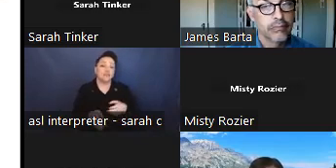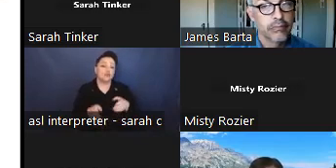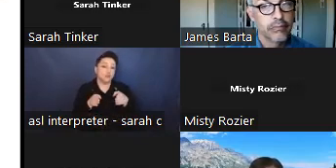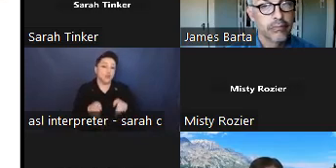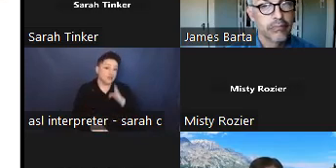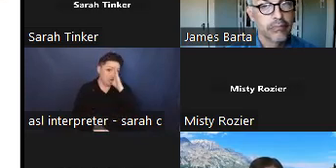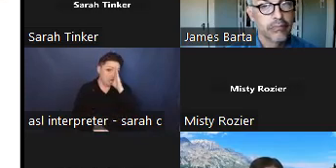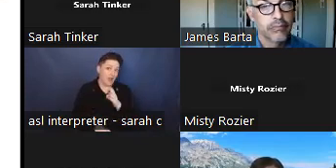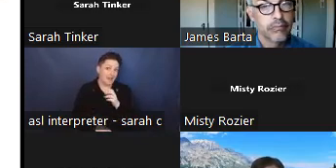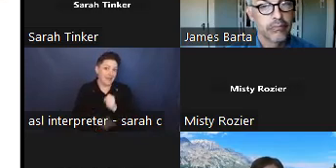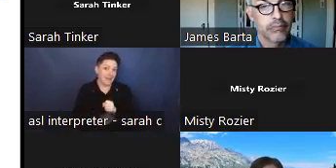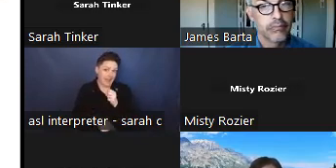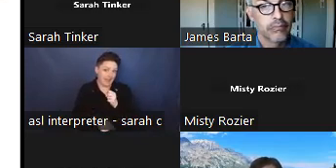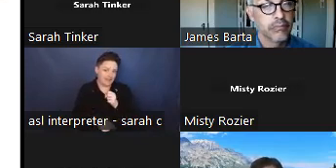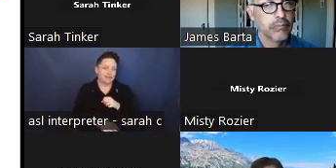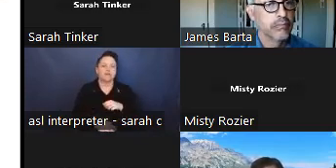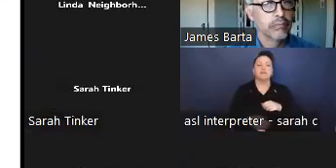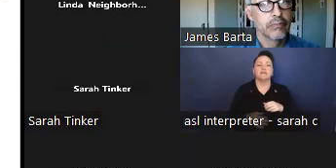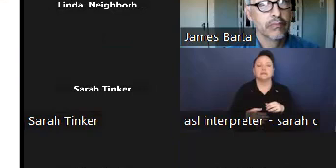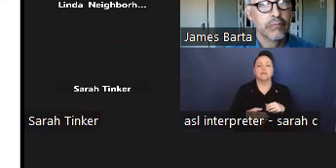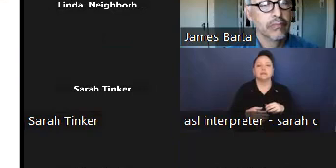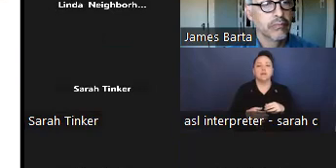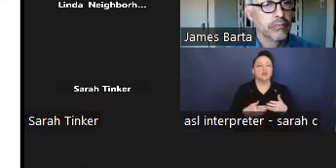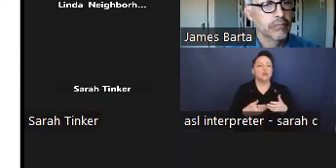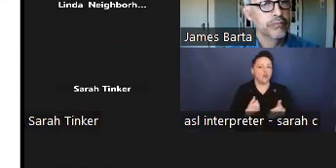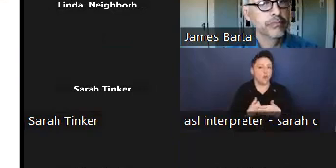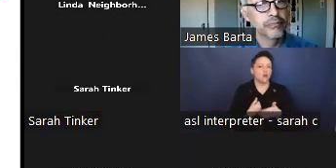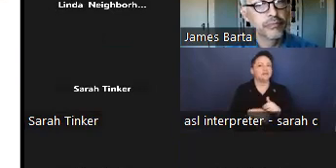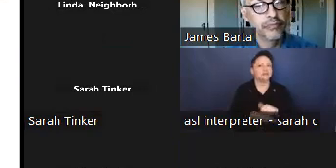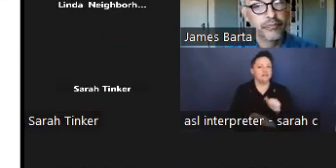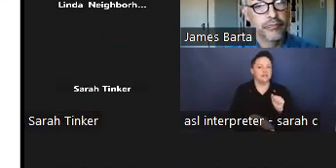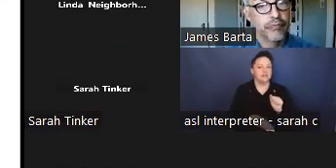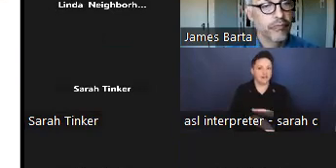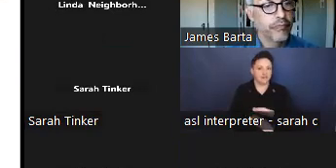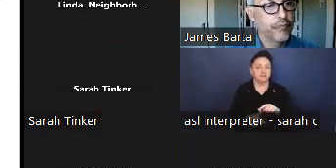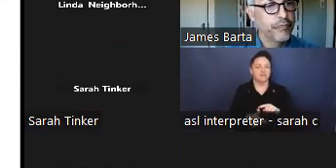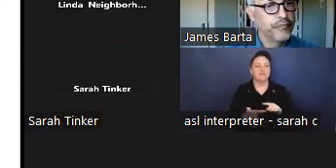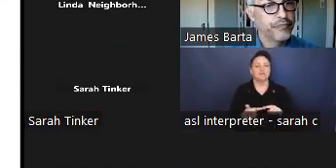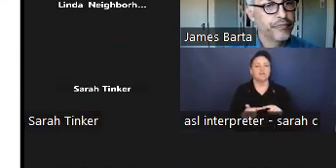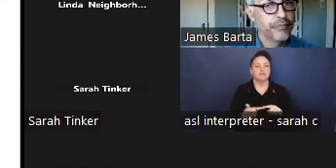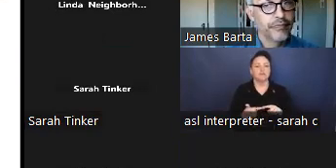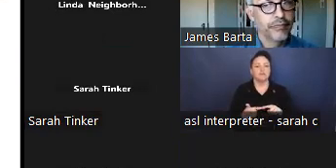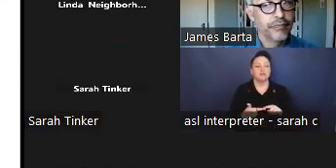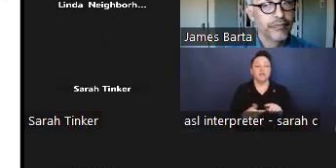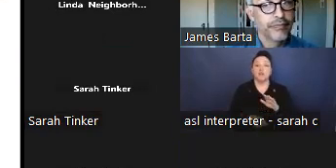We sent the notices in the language they prefer whenever possible and finally there were changes